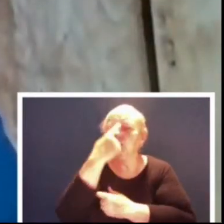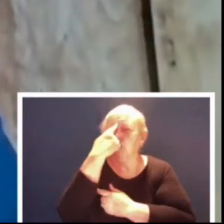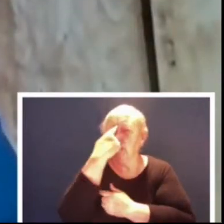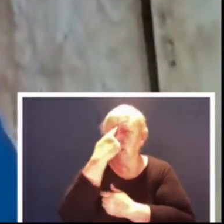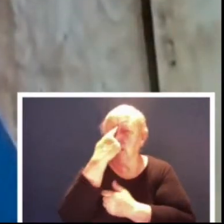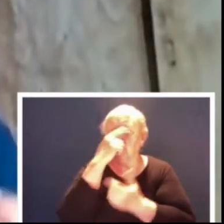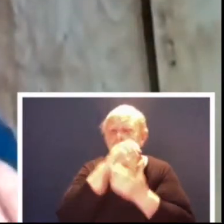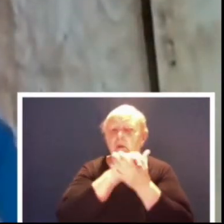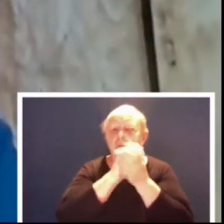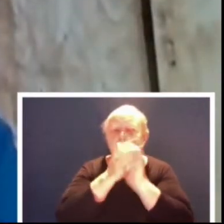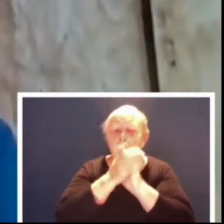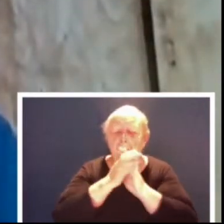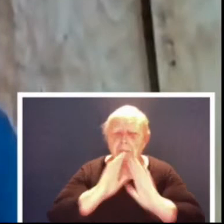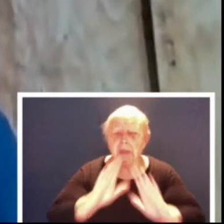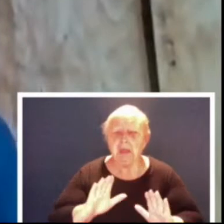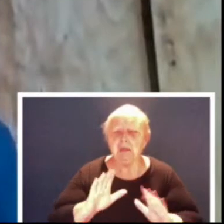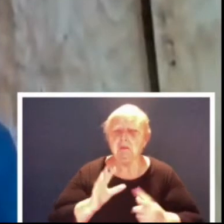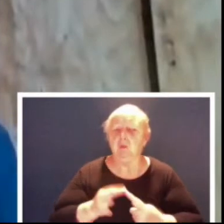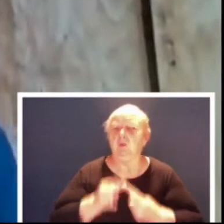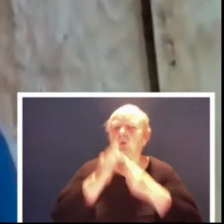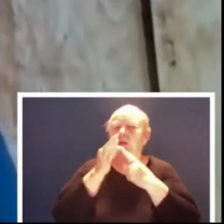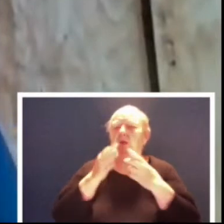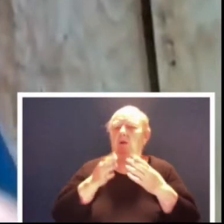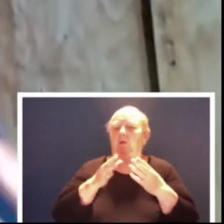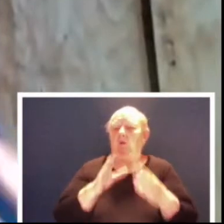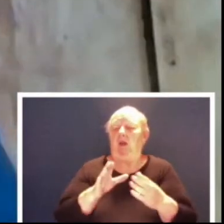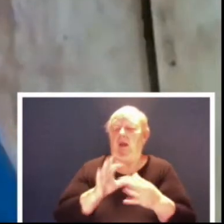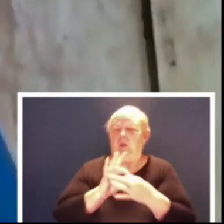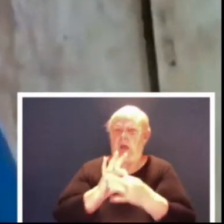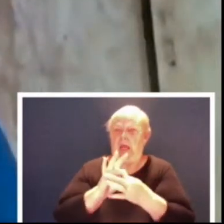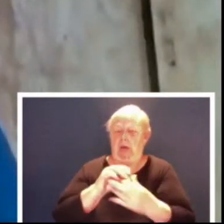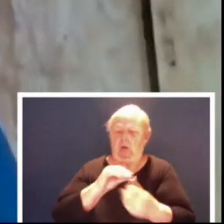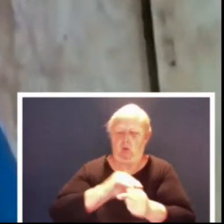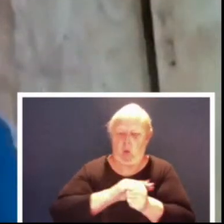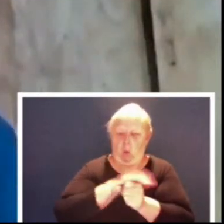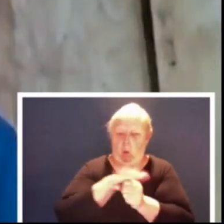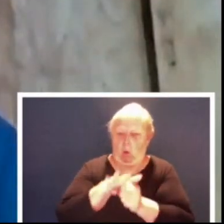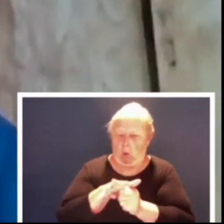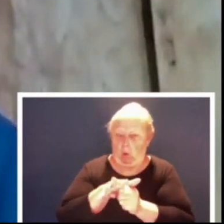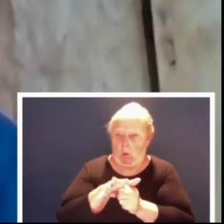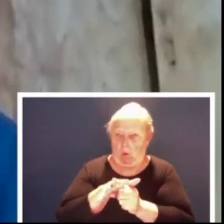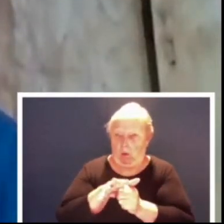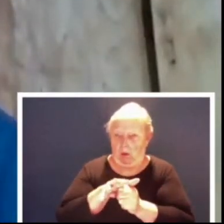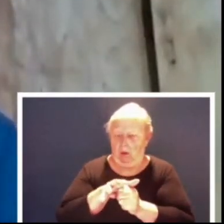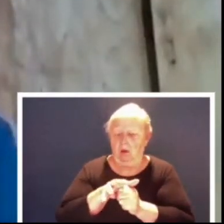to the COVID-19 challenges that people have been having lately?